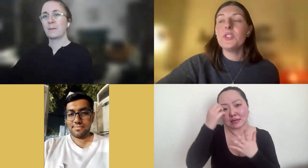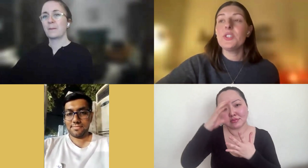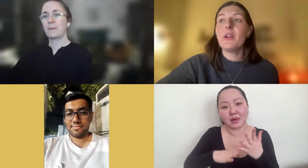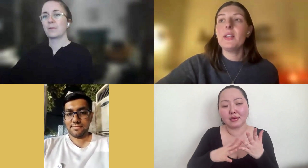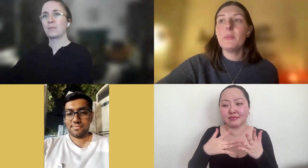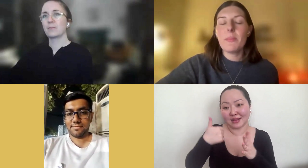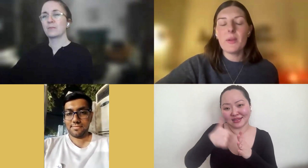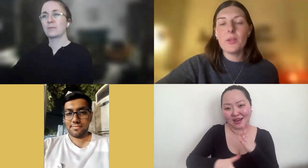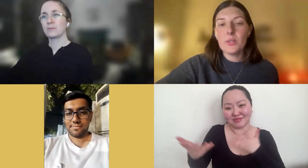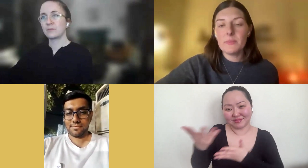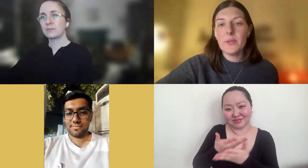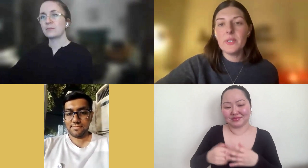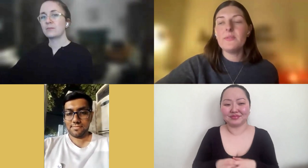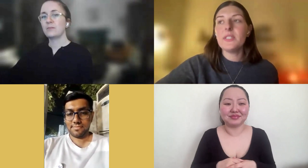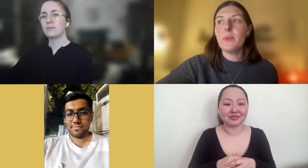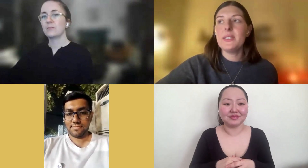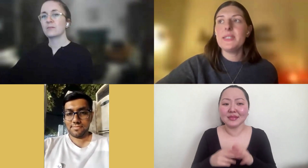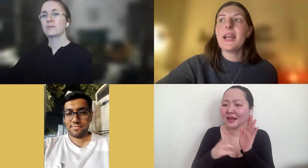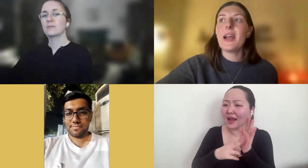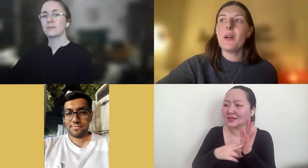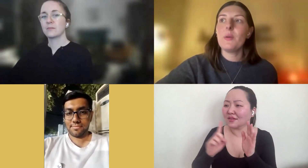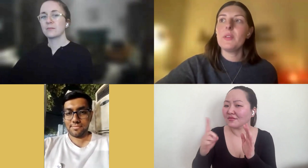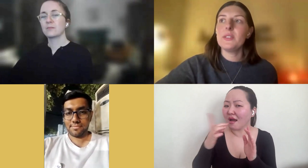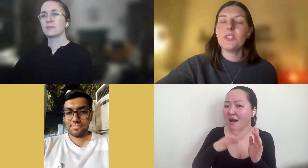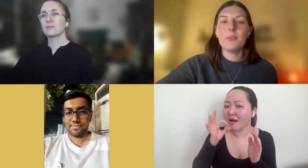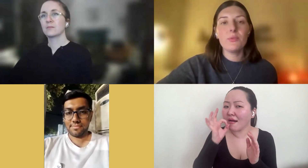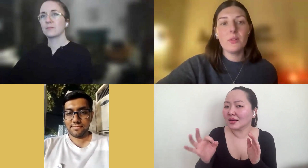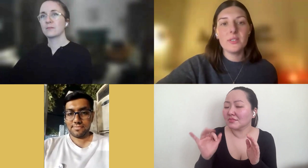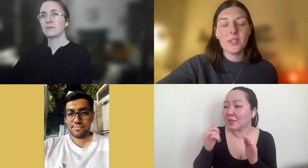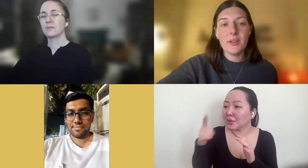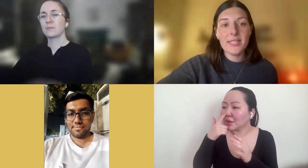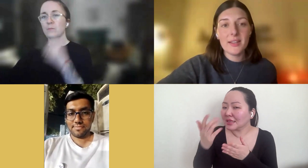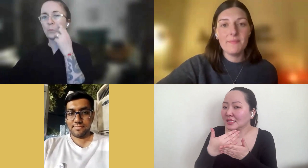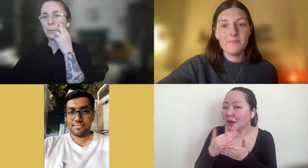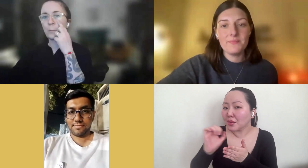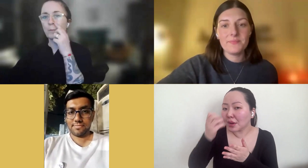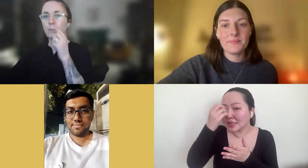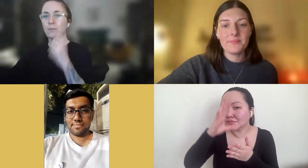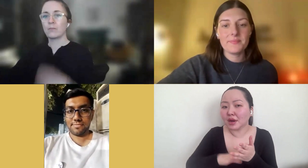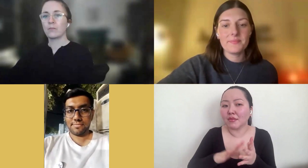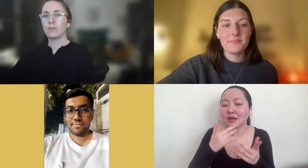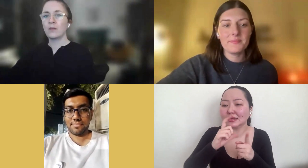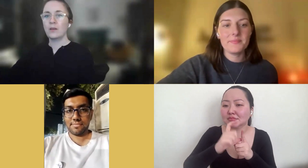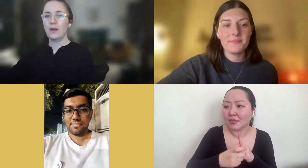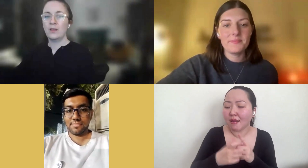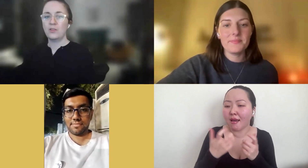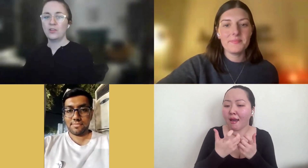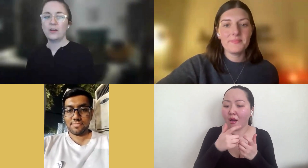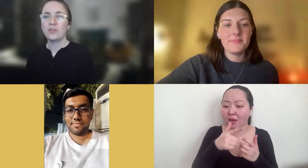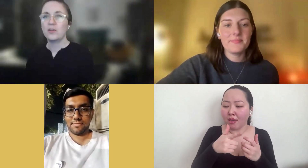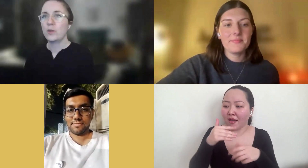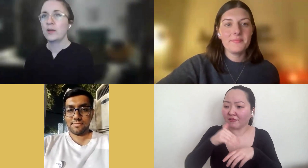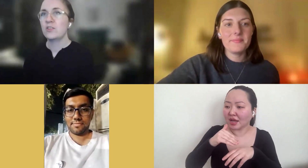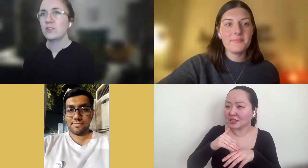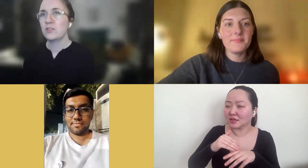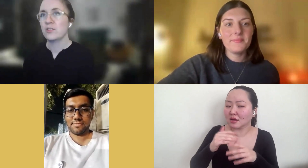if you can share a bit about your experience of disability and how it shapes your role as a curator. Sure, I will do a quick visual